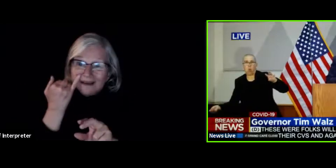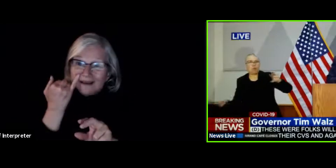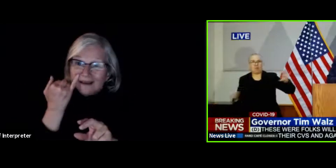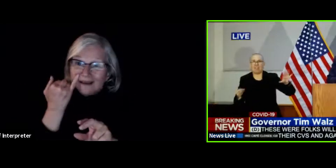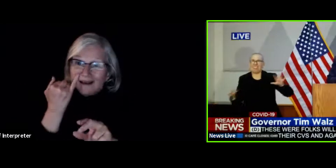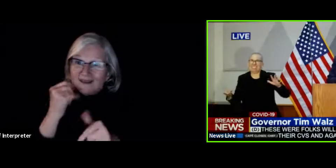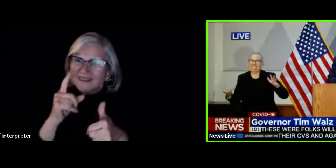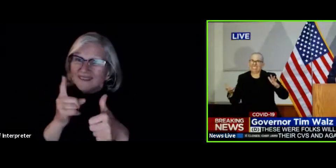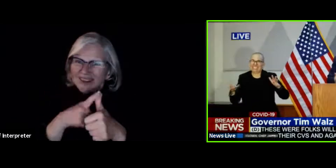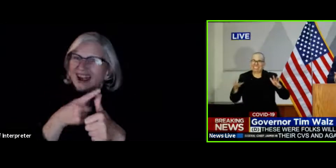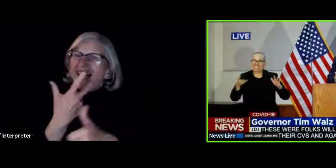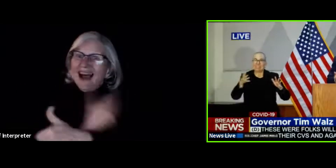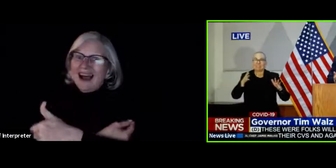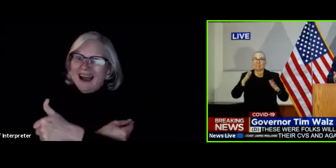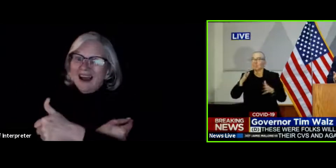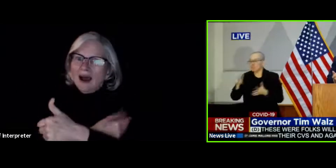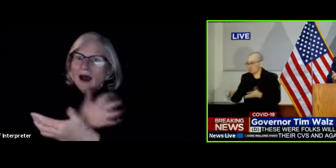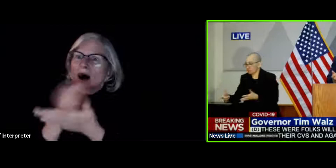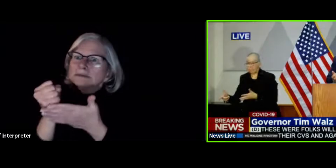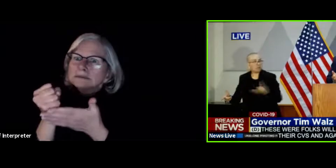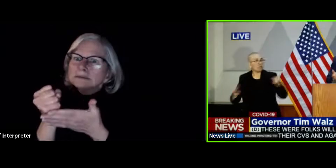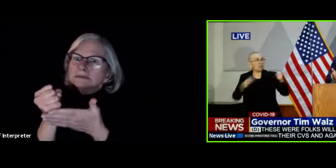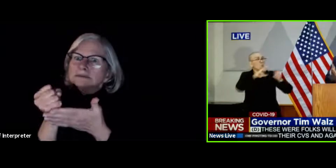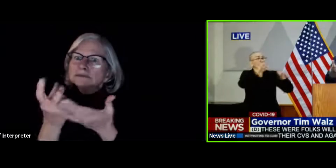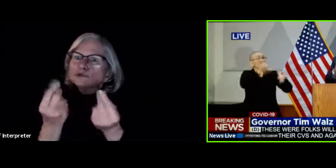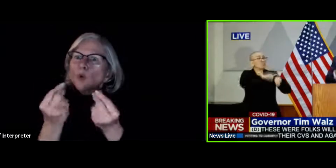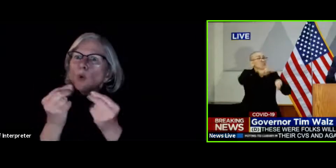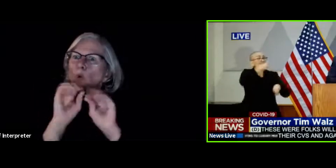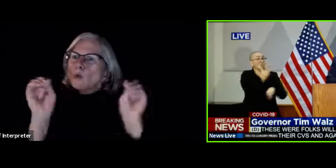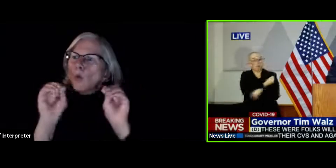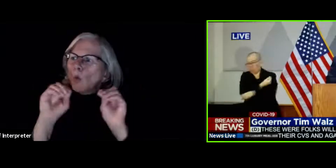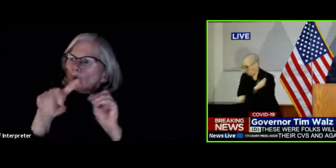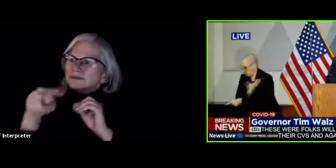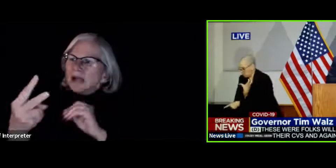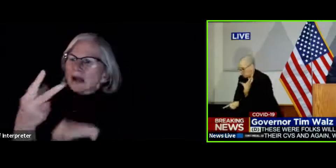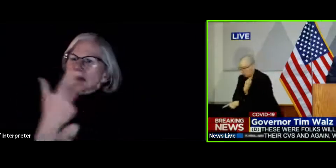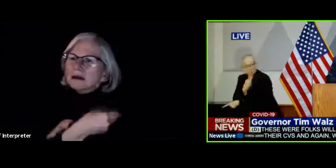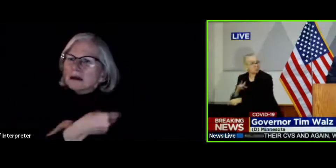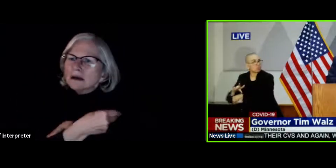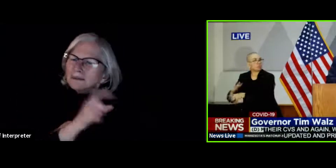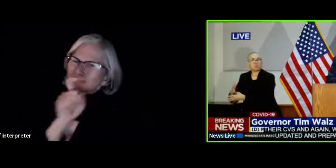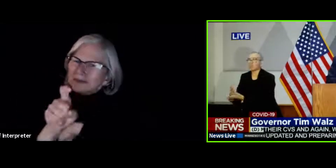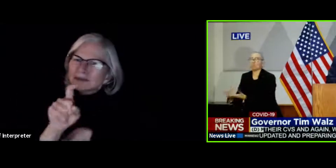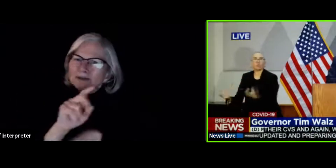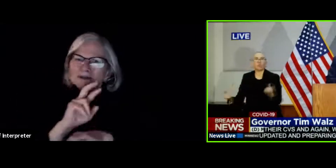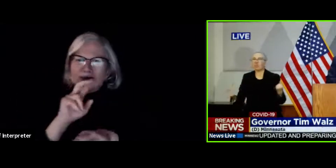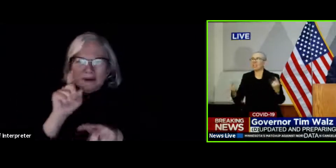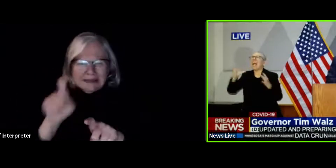THINGS IN THE PAST WE DIDN'T NECESSARILY HAVE TO THINK ABOUT IN THE DETAIL WE DO HERE. AGAIN, MINNESOTANS, THANK YOU.